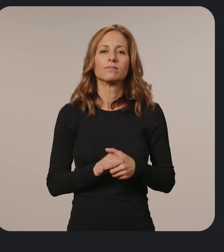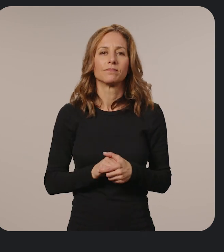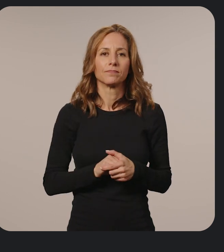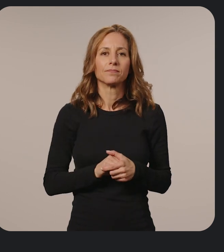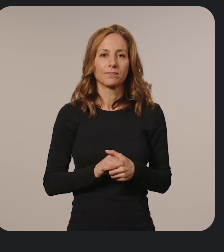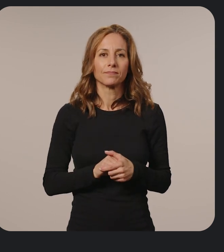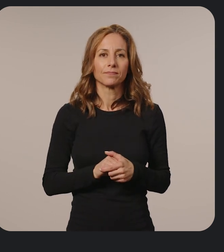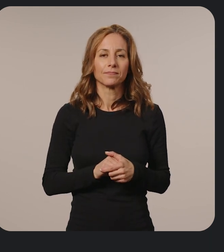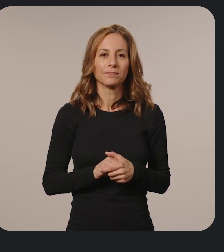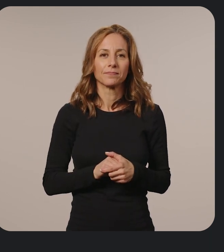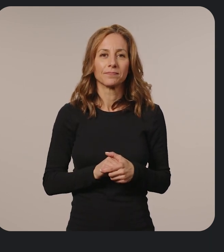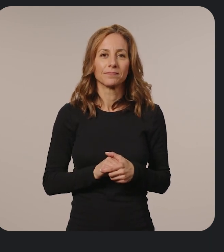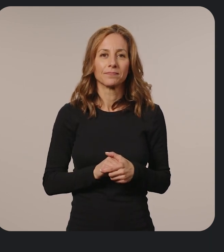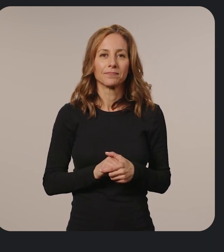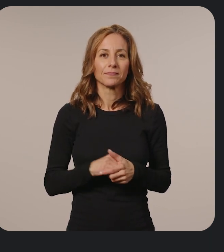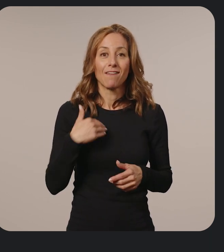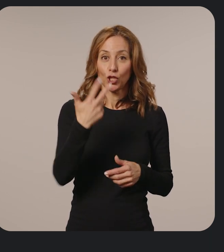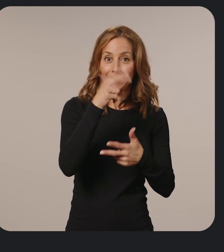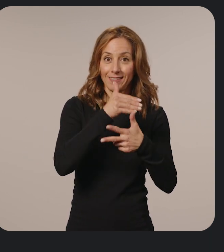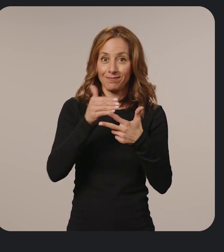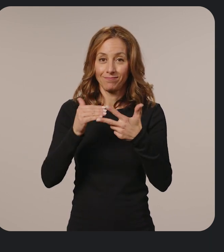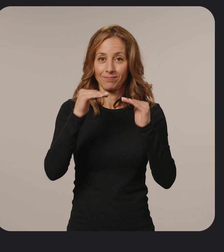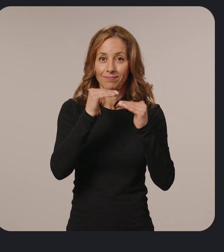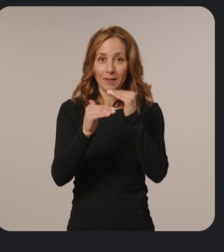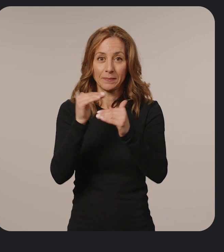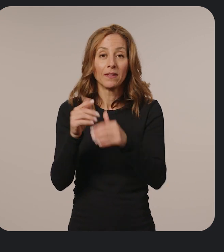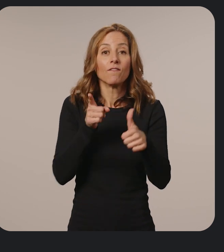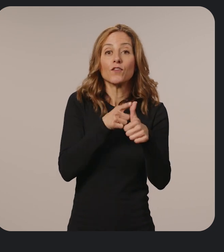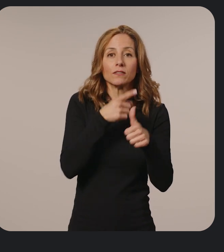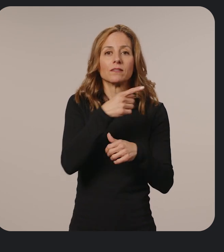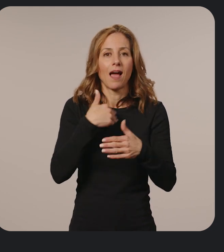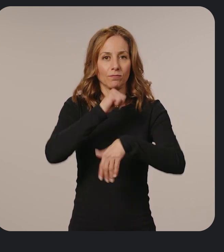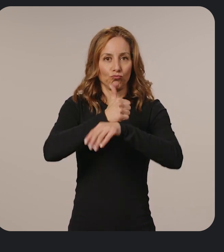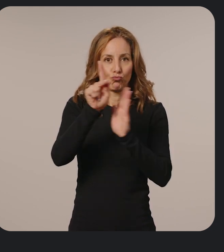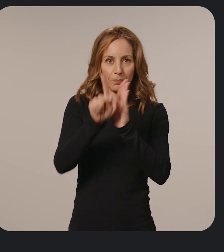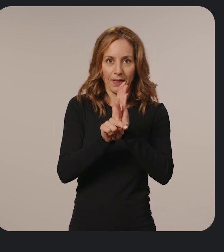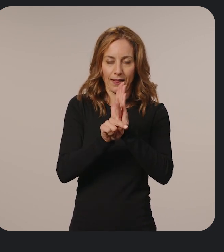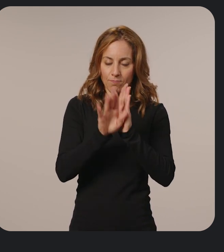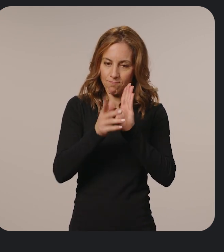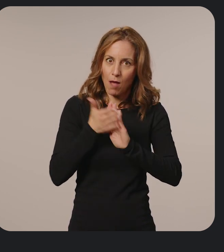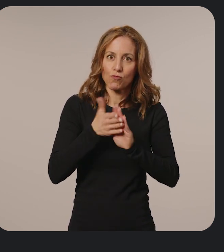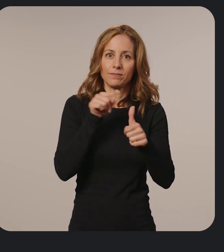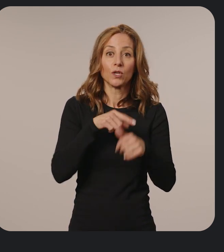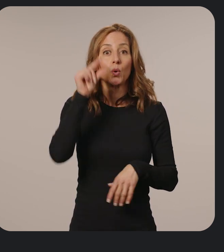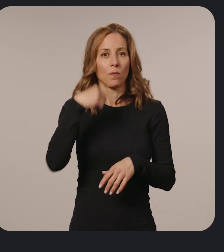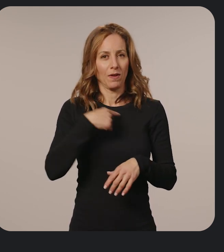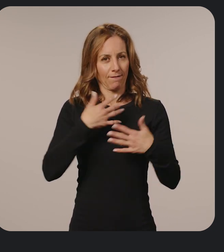The first is to have principles on which you operate. And at Google, we've created our own set of AI principles, which you're free to use as inspiration